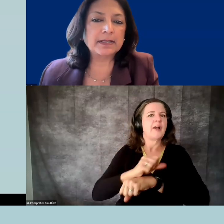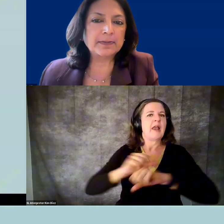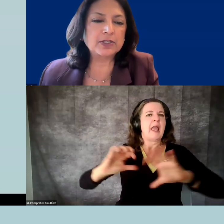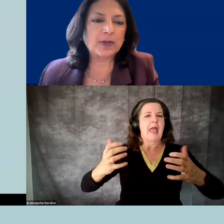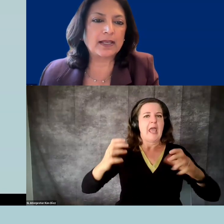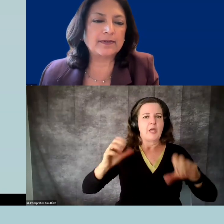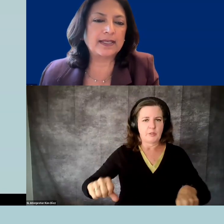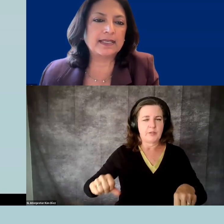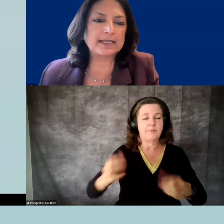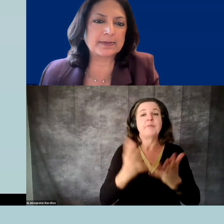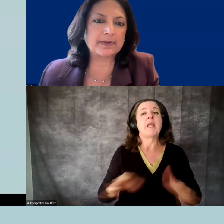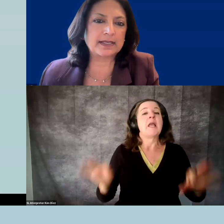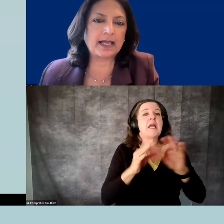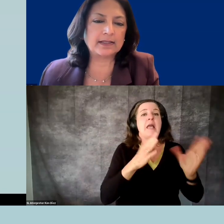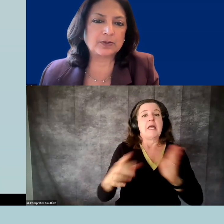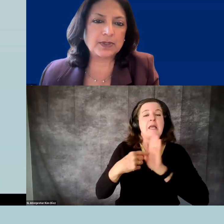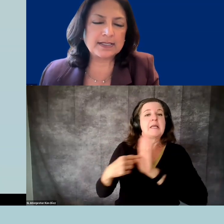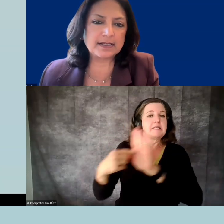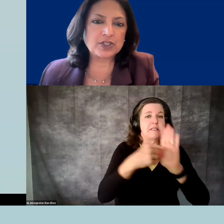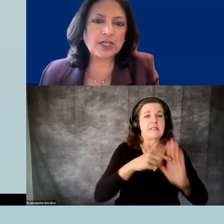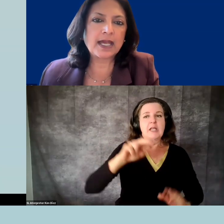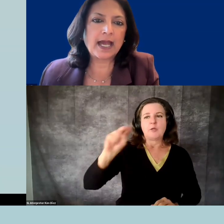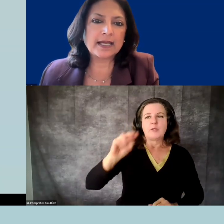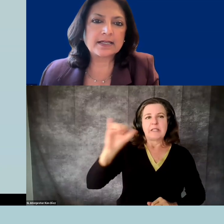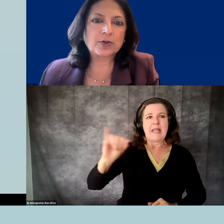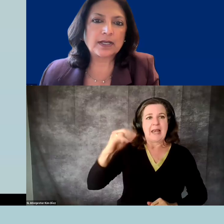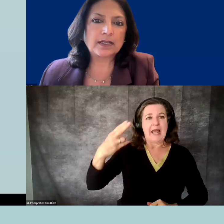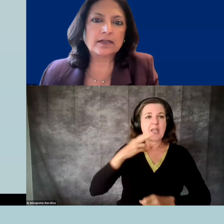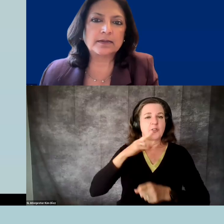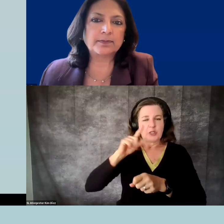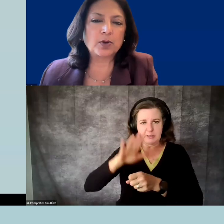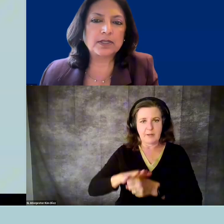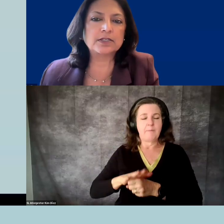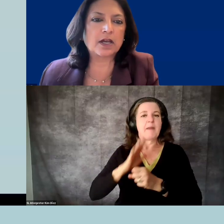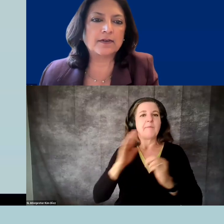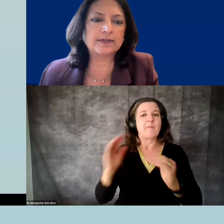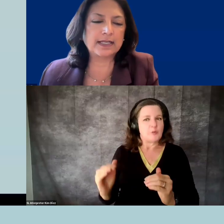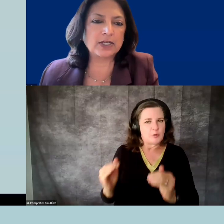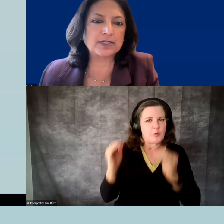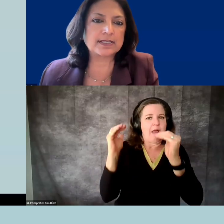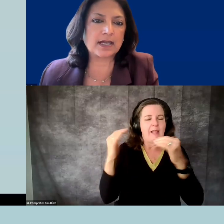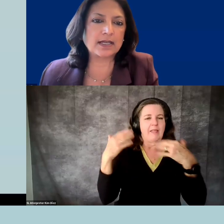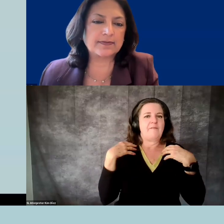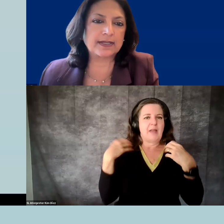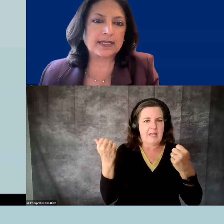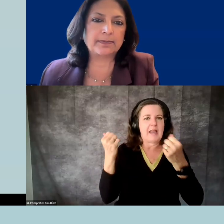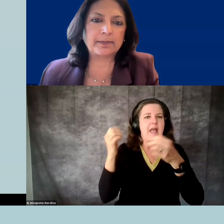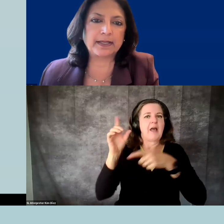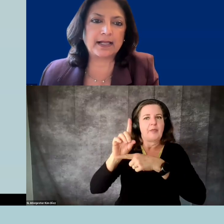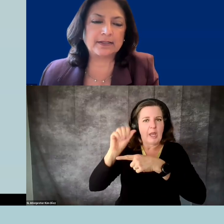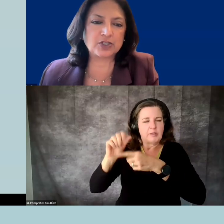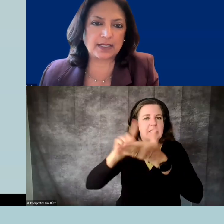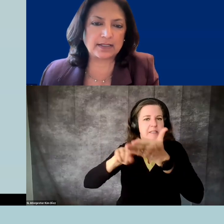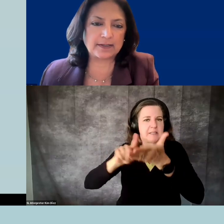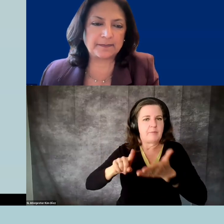commitment to elevating disability health research as a critical component of the nation's scientific and public health agenda.